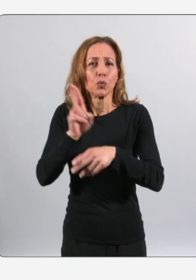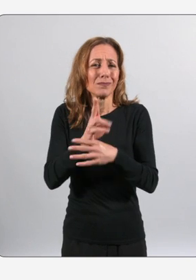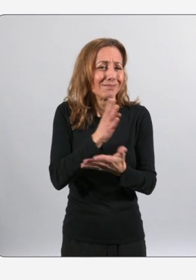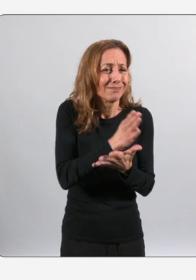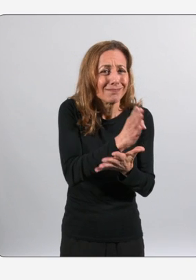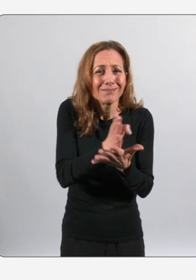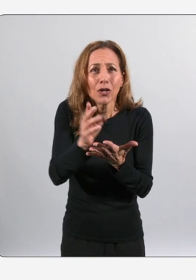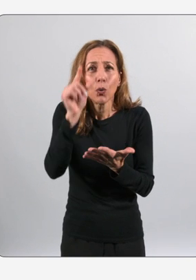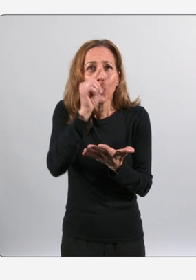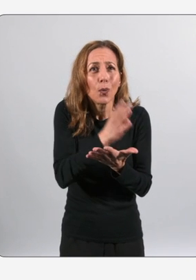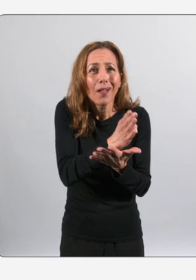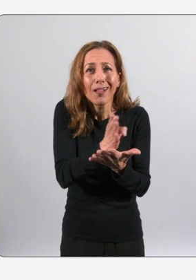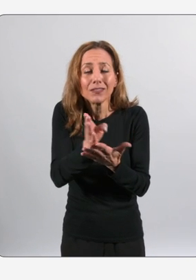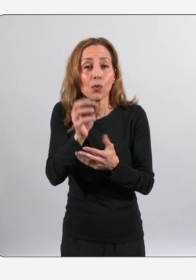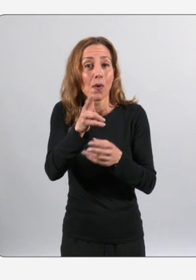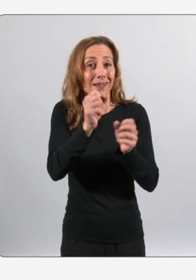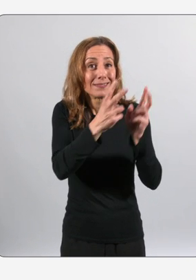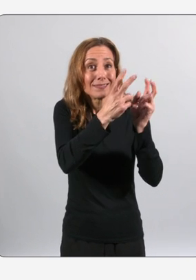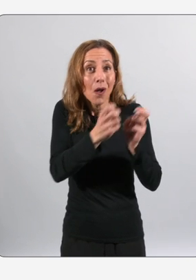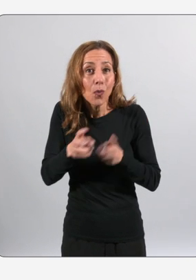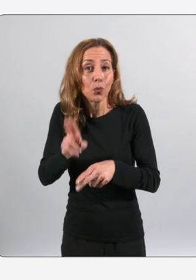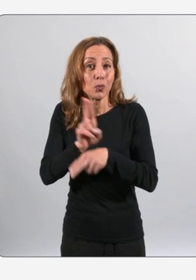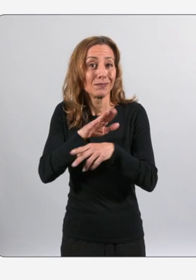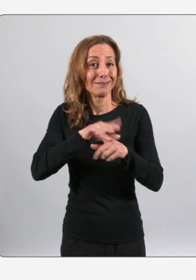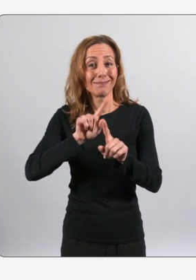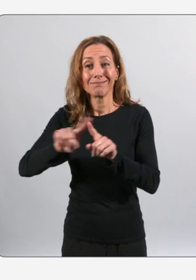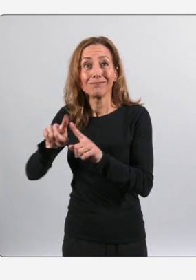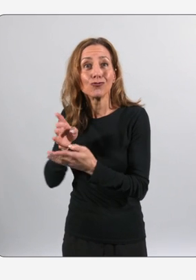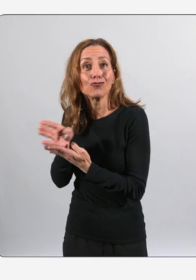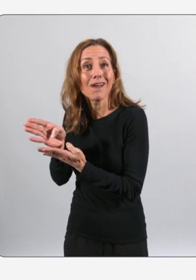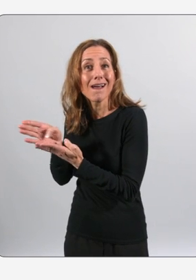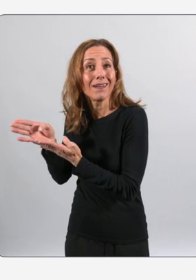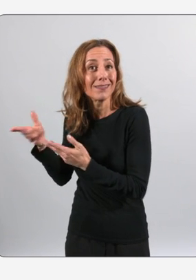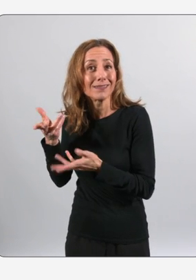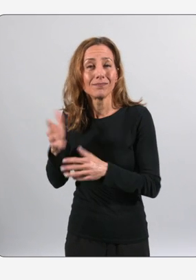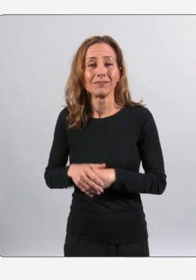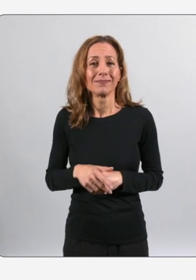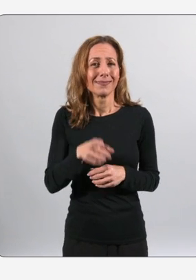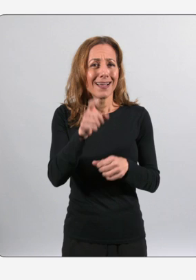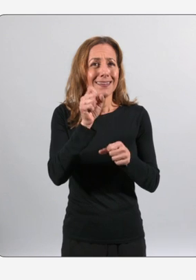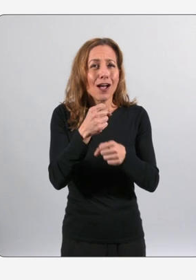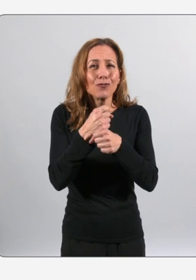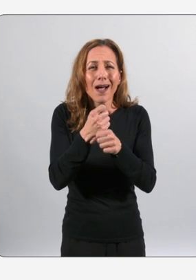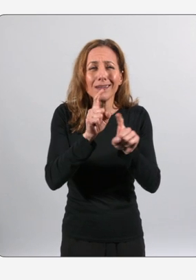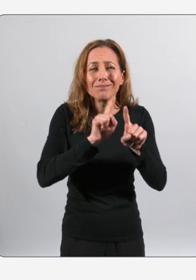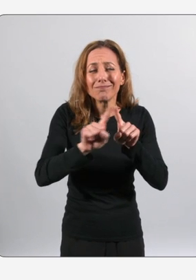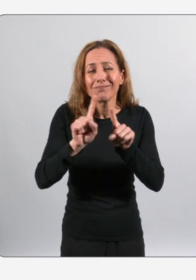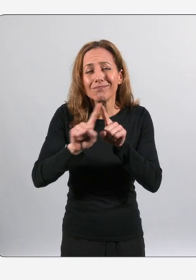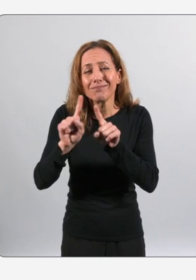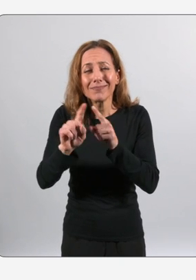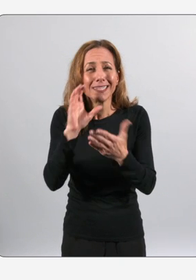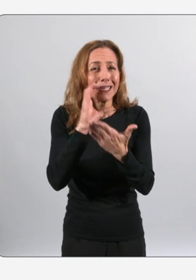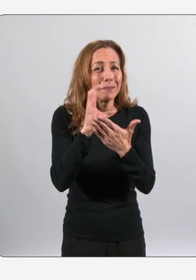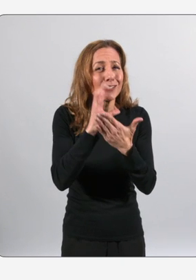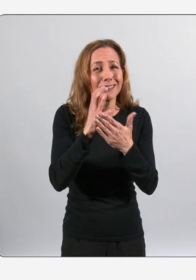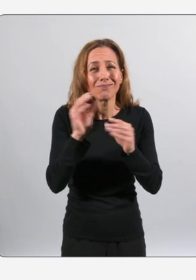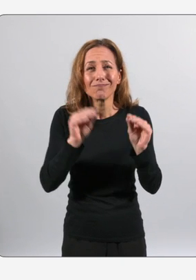can download them to use on your other channels. You can create as many different images as you want, making it